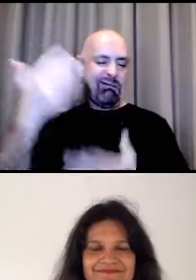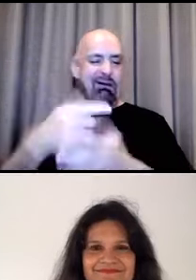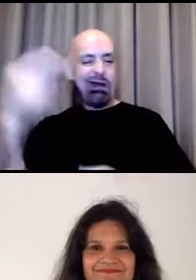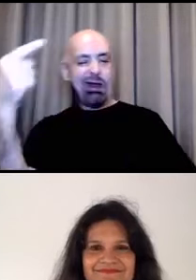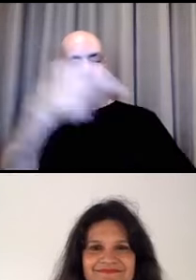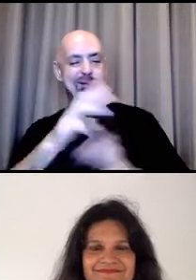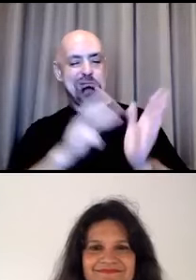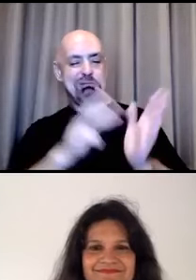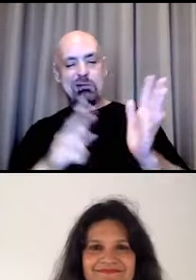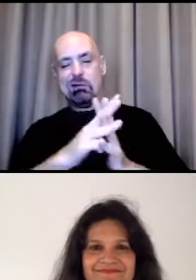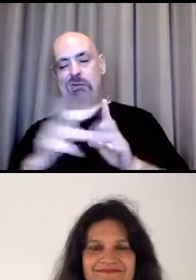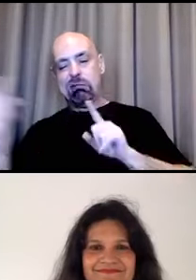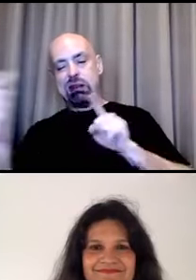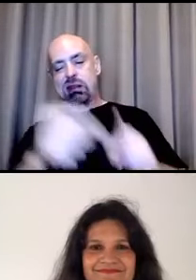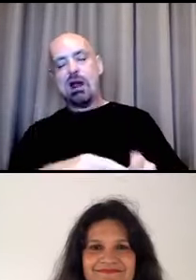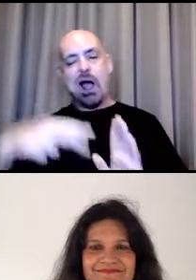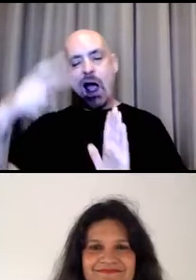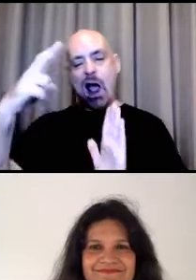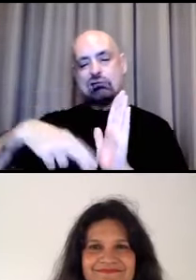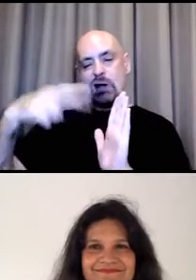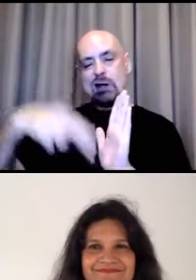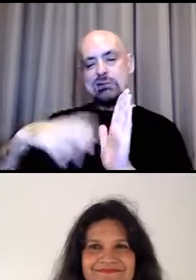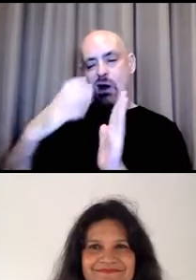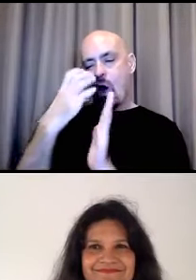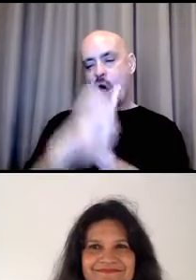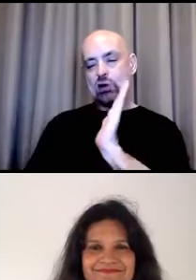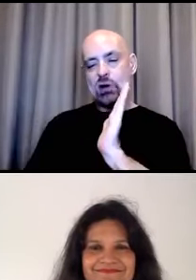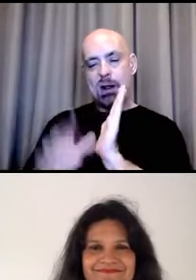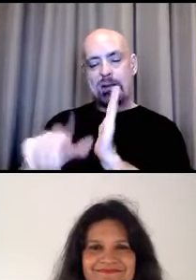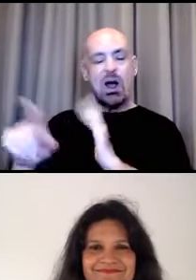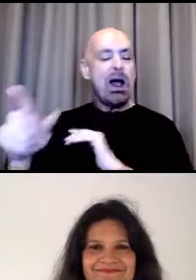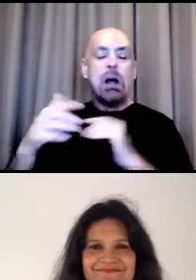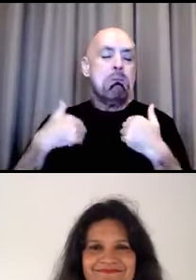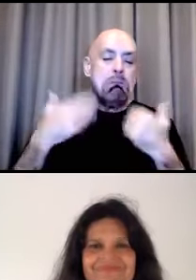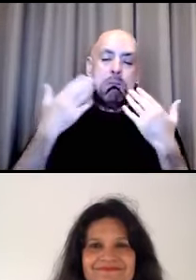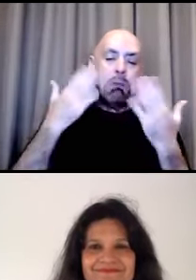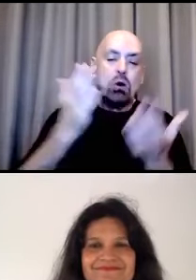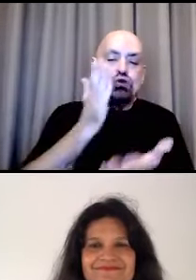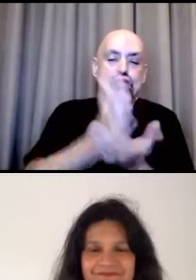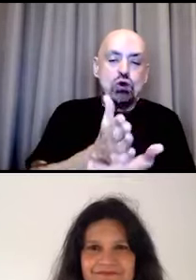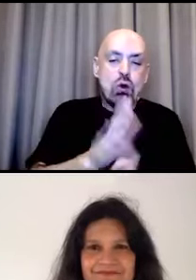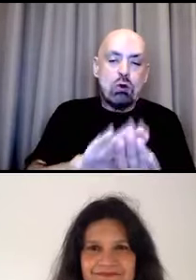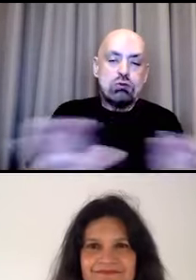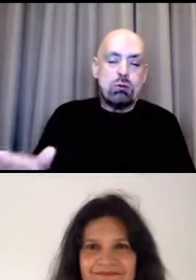up by 7 years . That was an enormously positive happening in